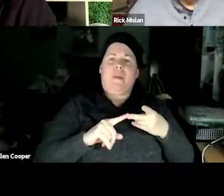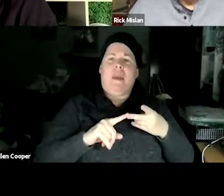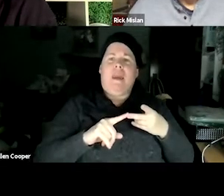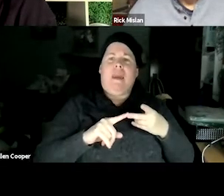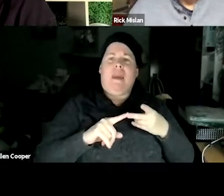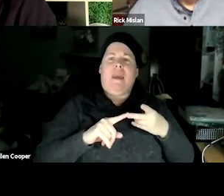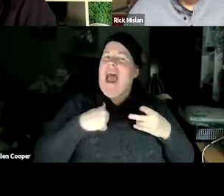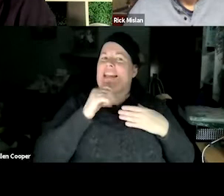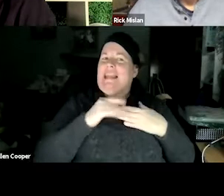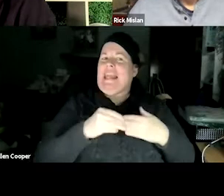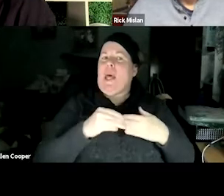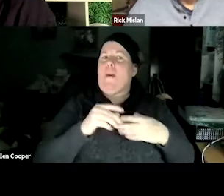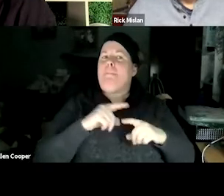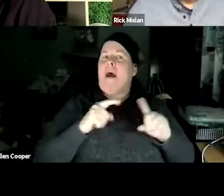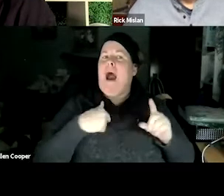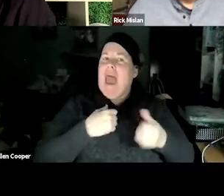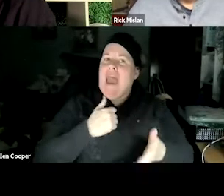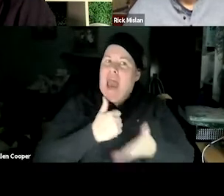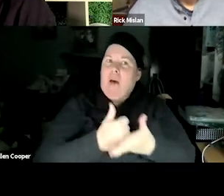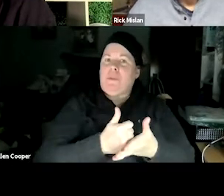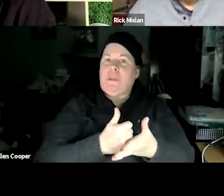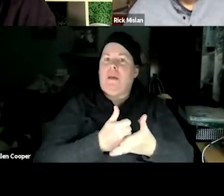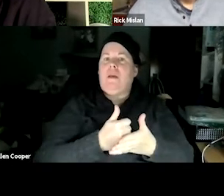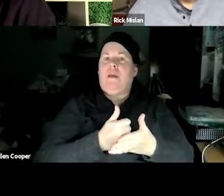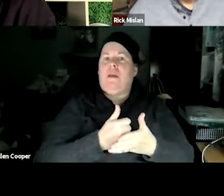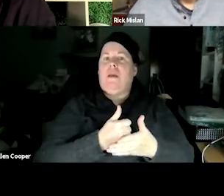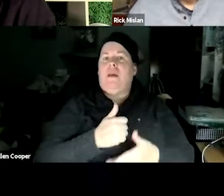this one. But I was really helping to drive it was building out an intelligence corpus right so